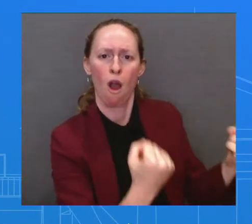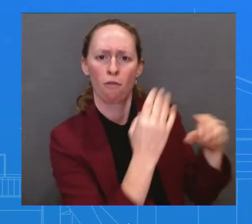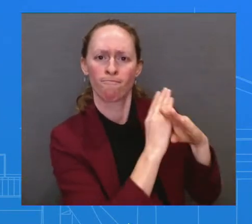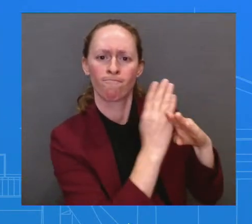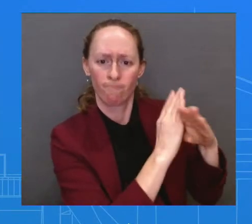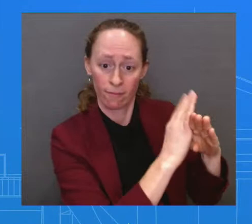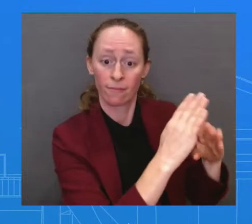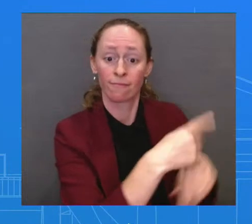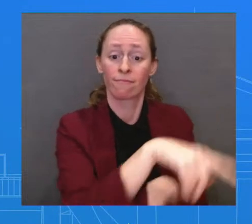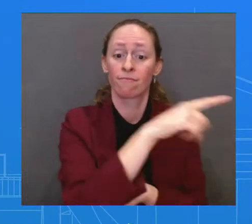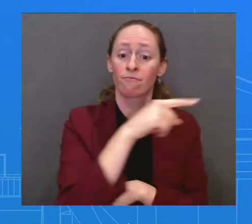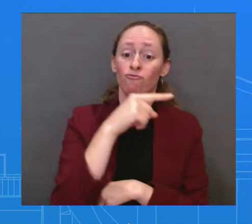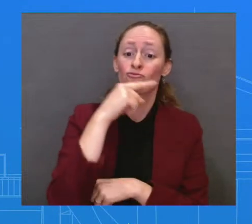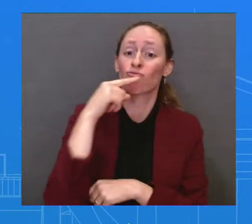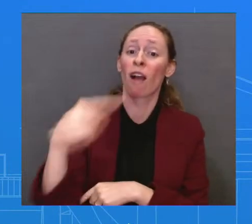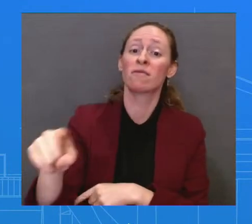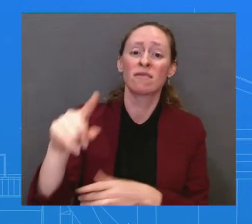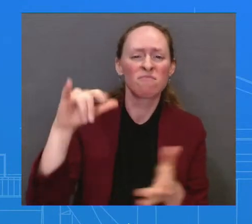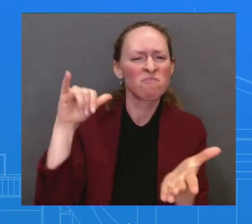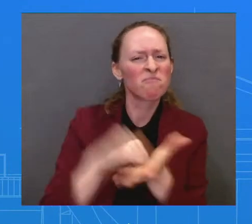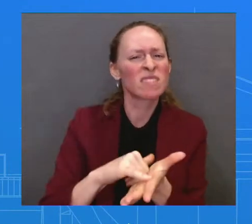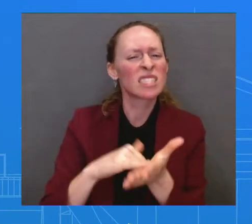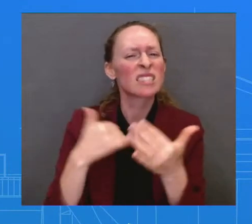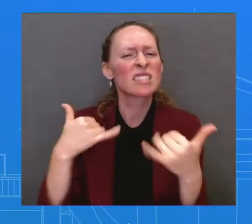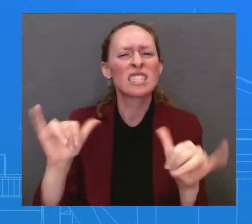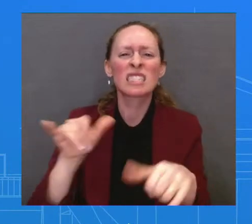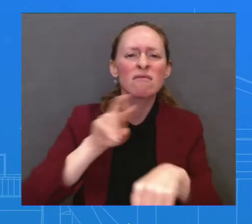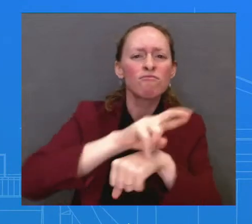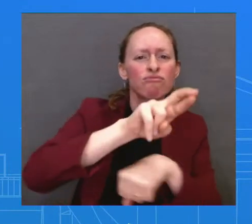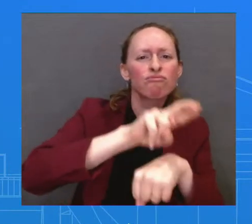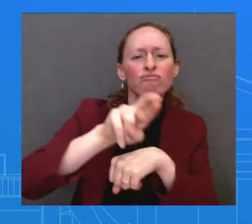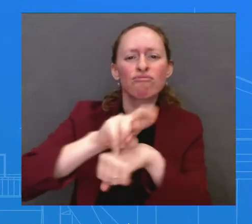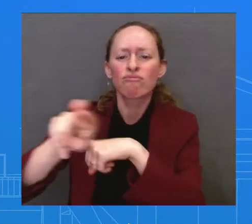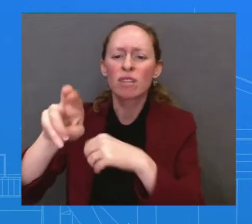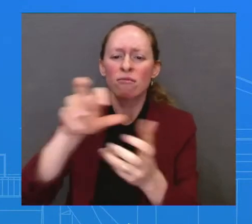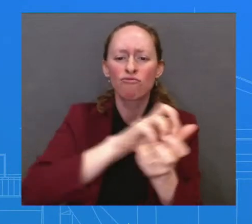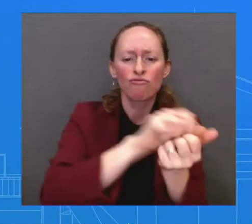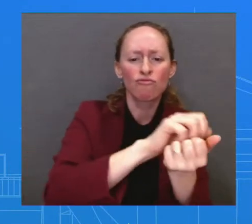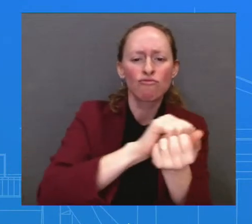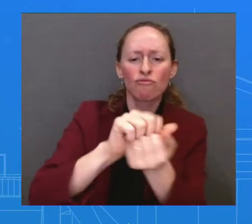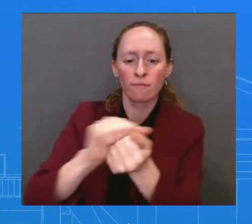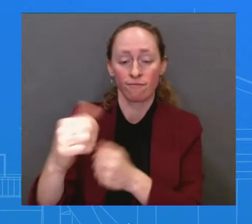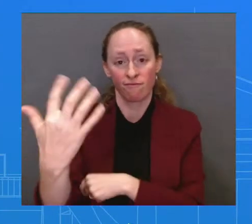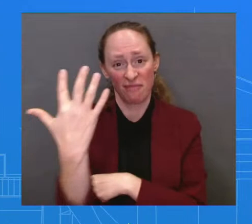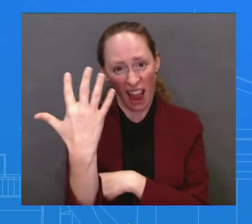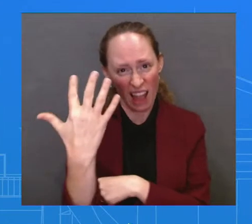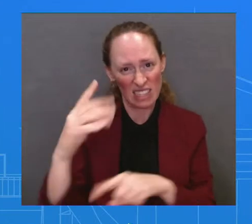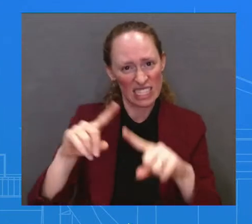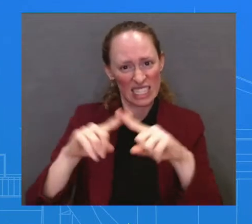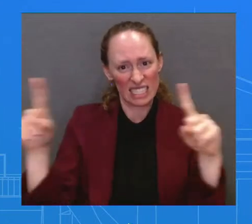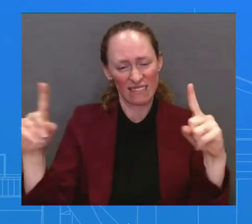five cities in Ukraine that hit critical civilian infrastructure and knocked out power for many people